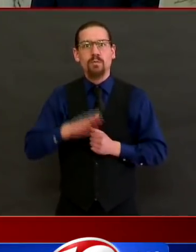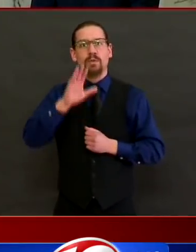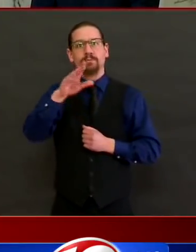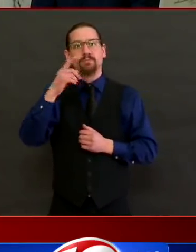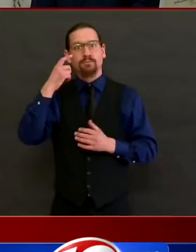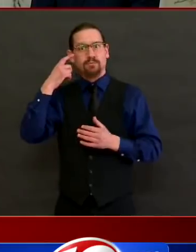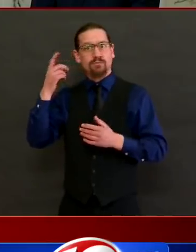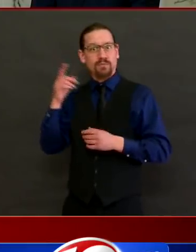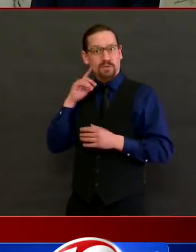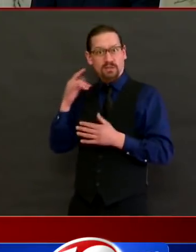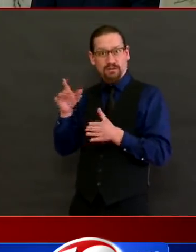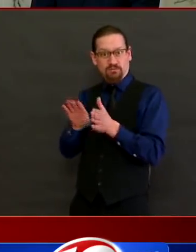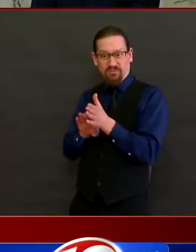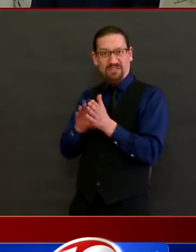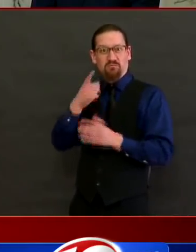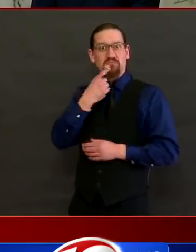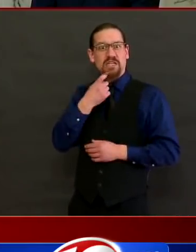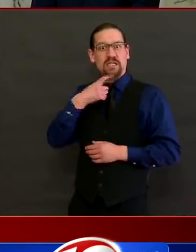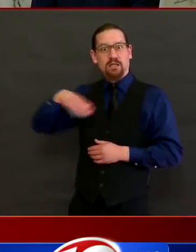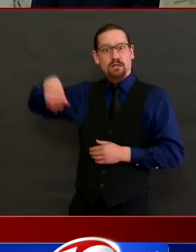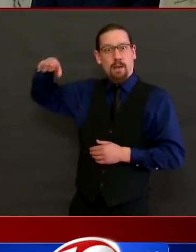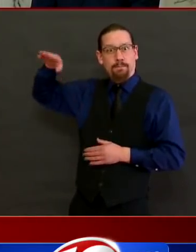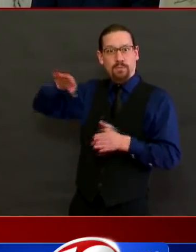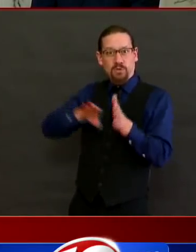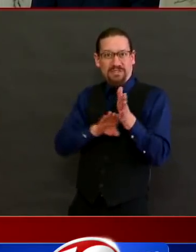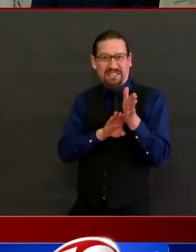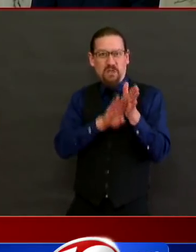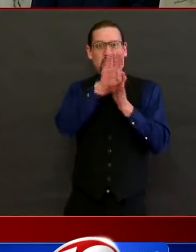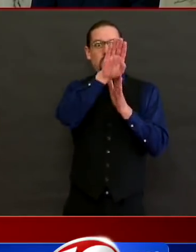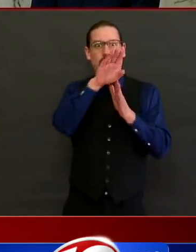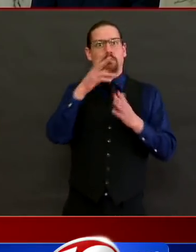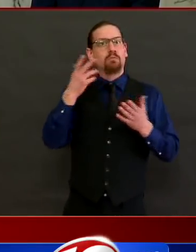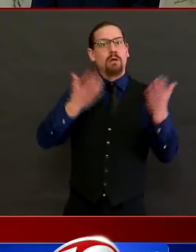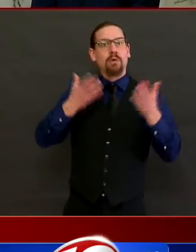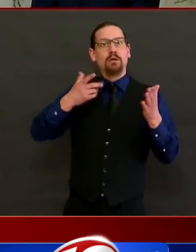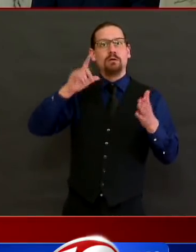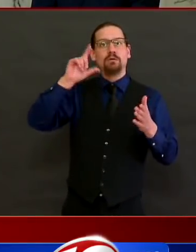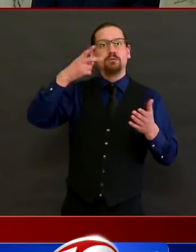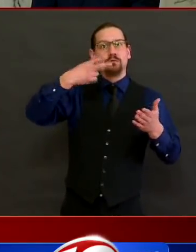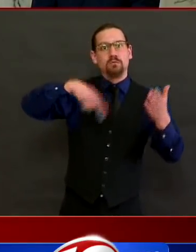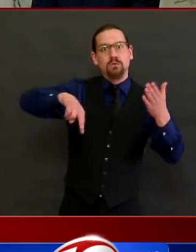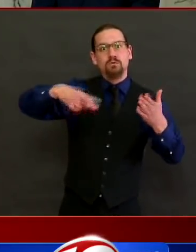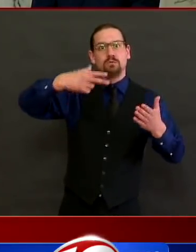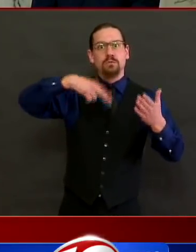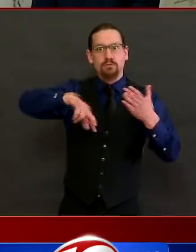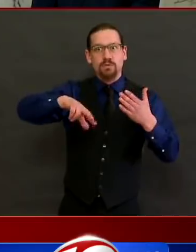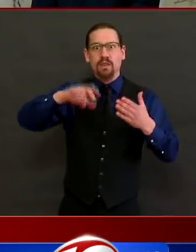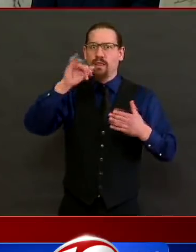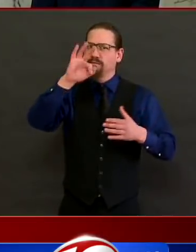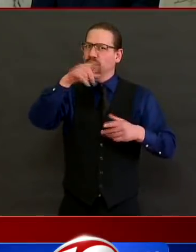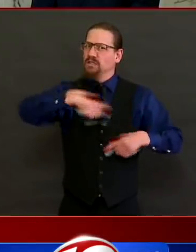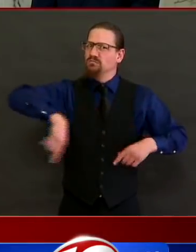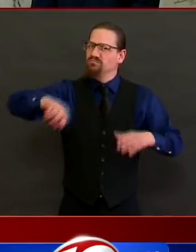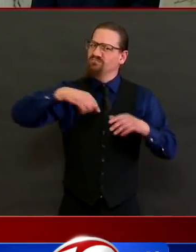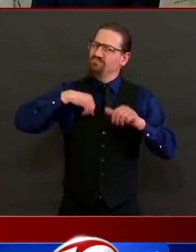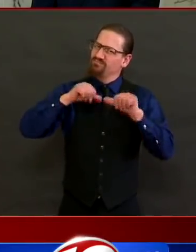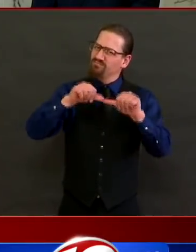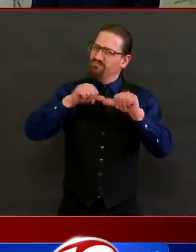AGAIN, 10 DAYS AGO, THAT MODEL, THE REDLINE WAS A MUCH HIGHER NUMBER. I THINK OUR ACTUAL EXPERIENCE TWO WEEKS FROM NOW WILL BE